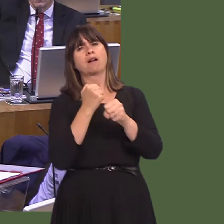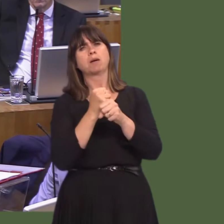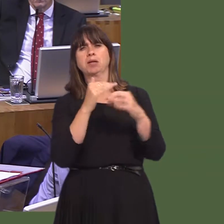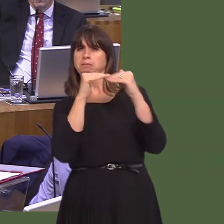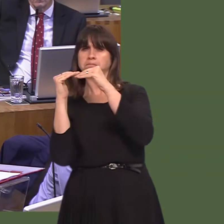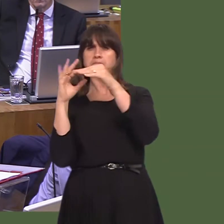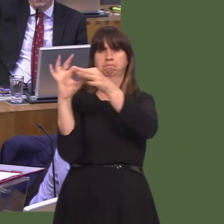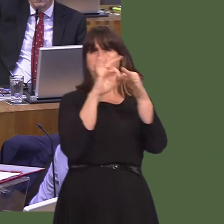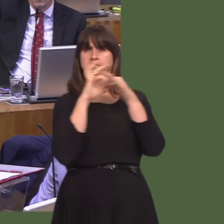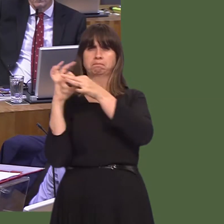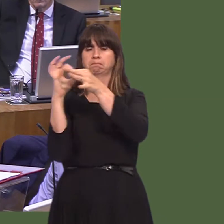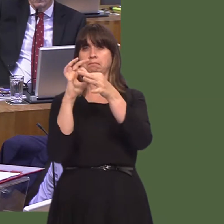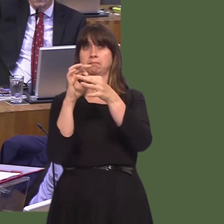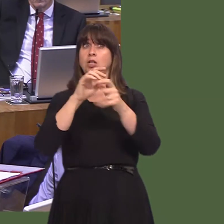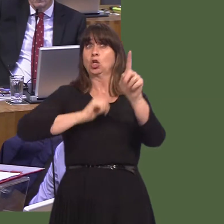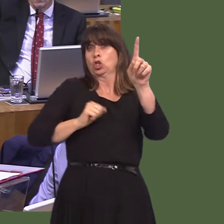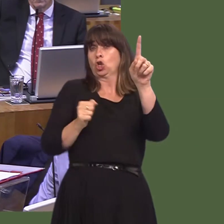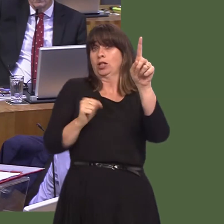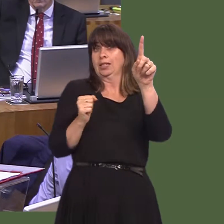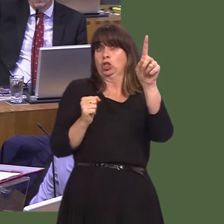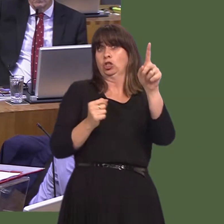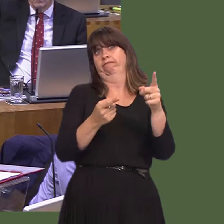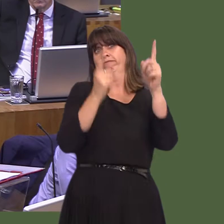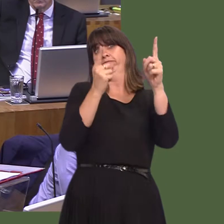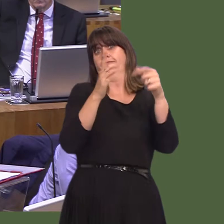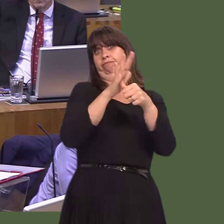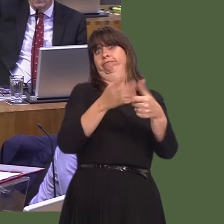co-operation, I believe that Nicola Sturgeon, the Scottish First Minister, said the same thing.